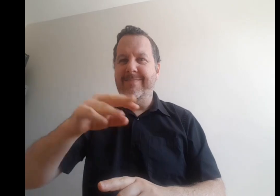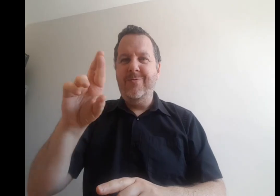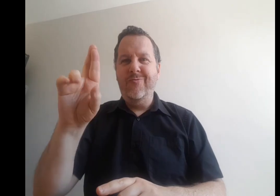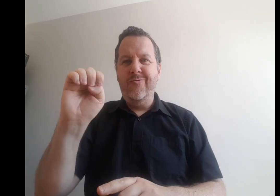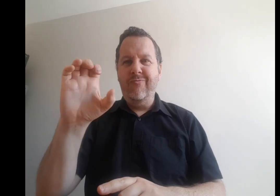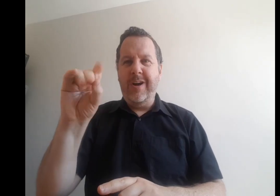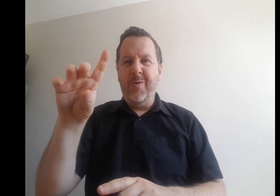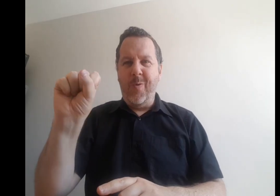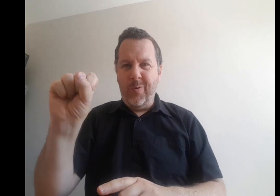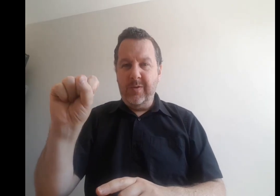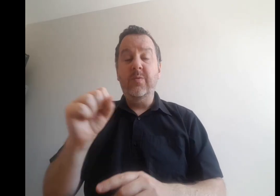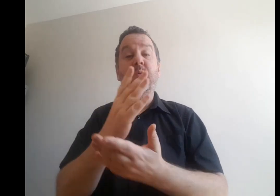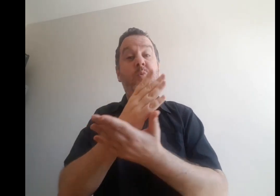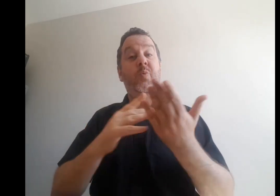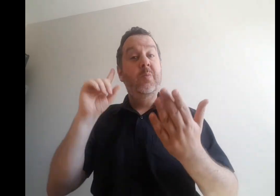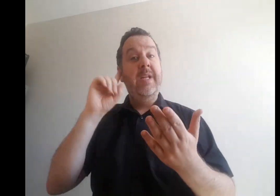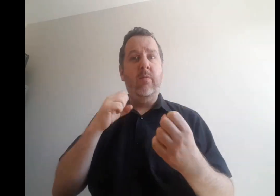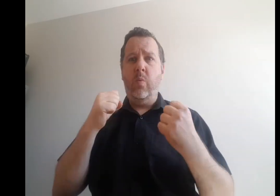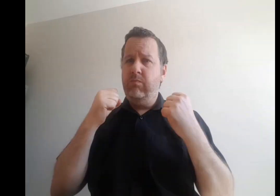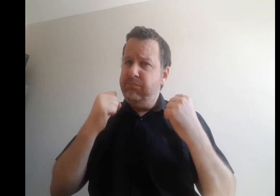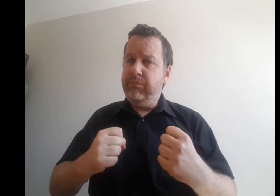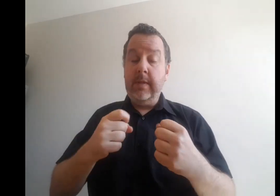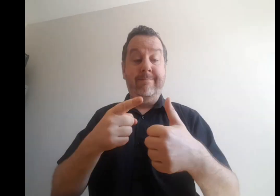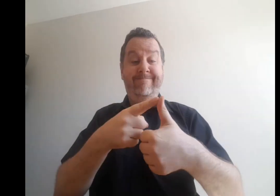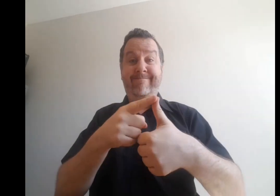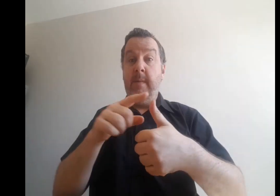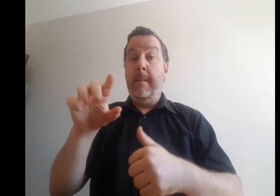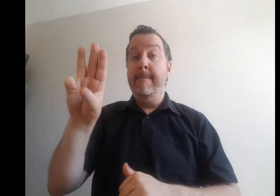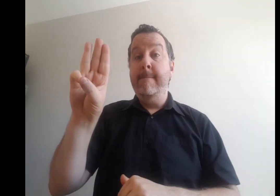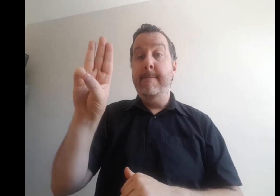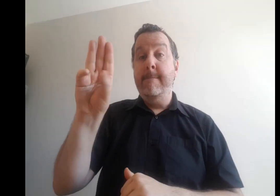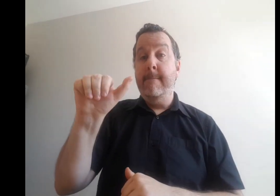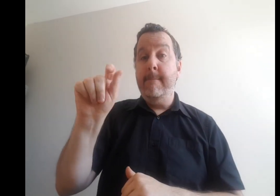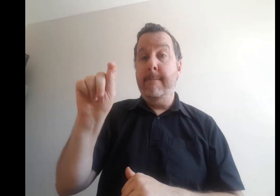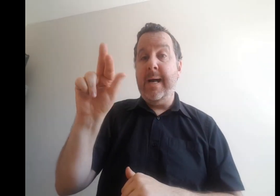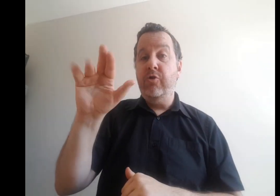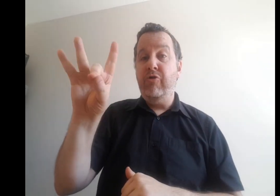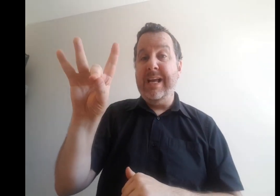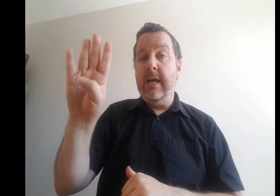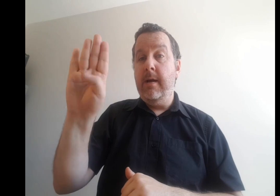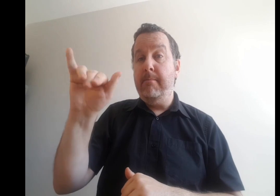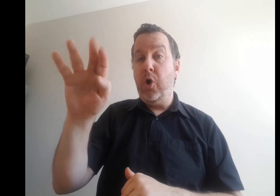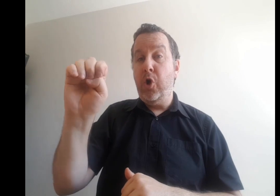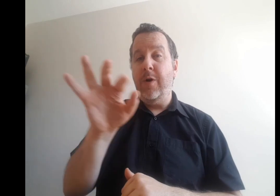and I've come across some interesting deaf people. Patrick Byrne is one - he was a New Ross native.